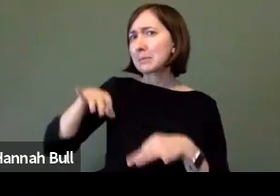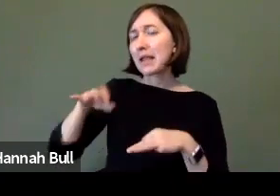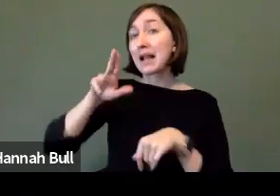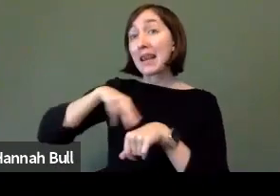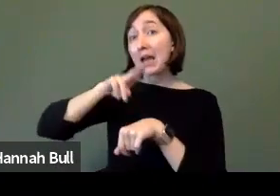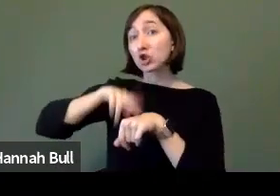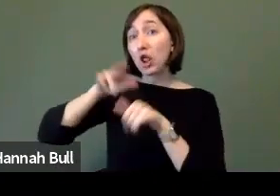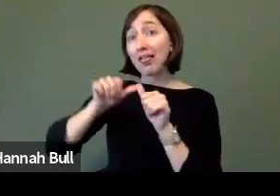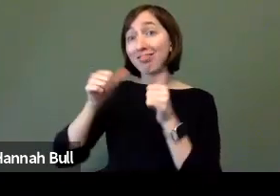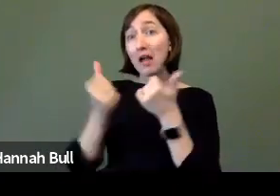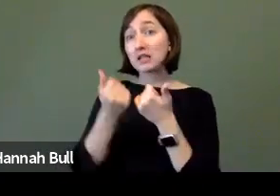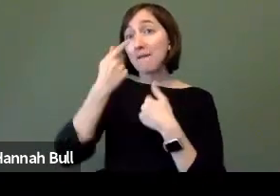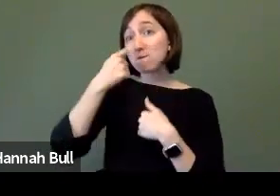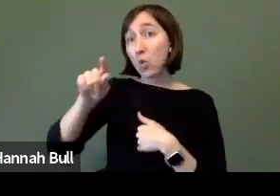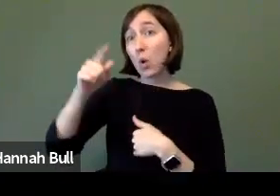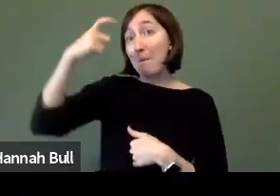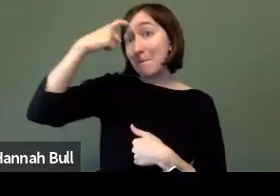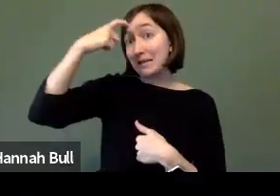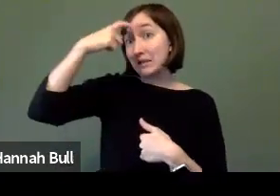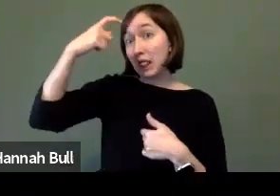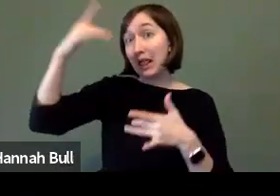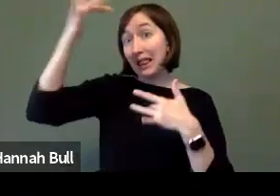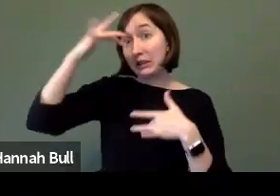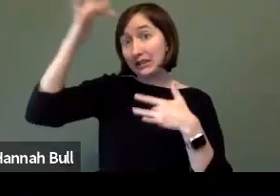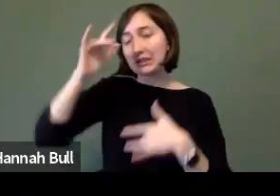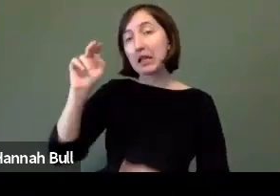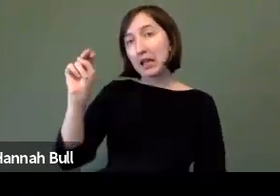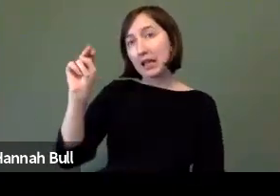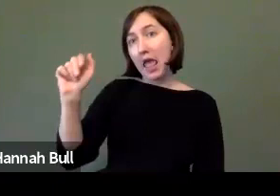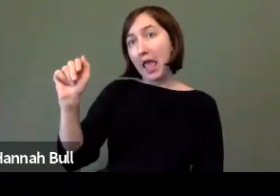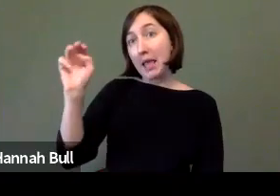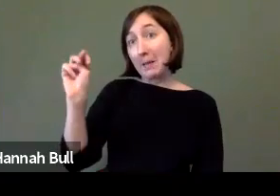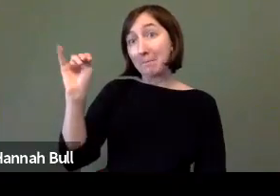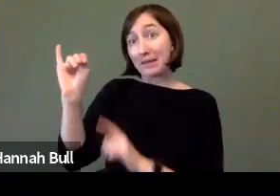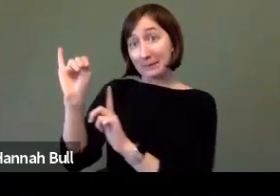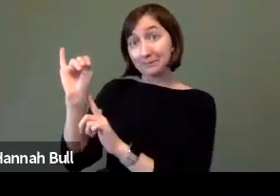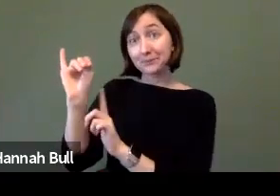They do a wide variety of things. Peer support is one of them. They do a lot of education.